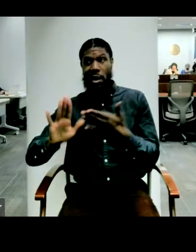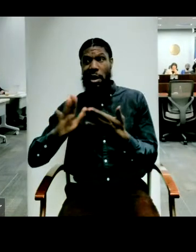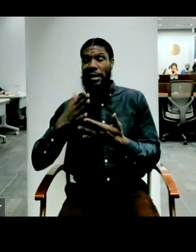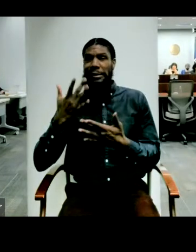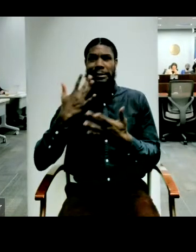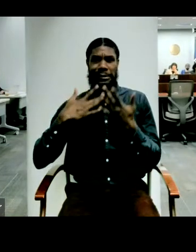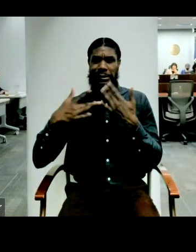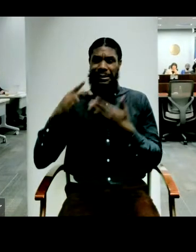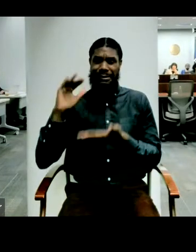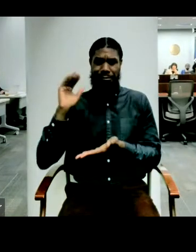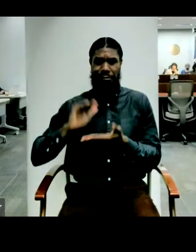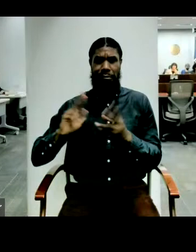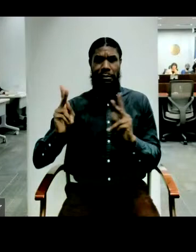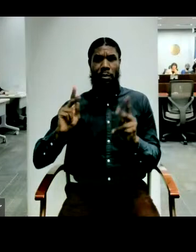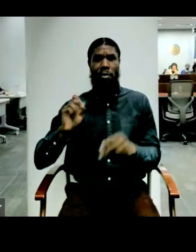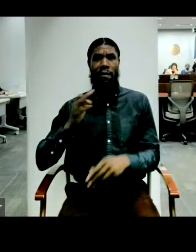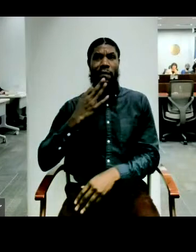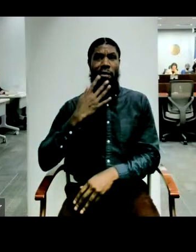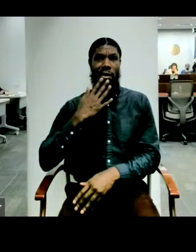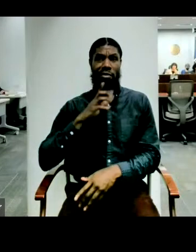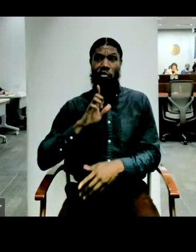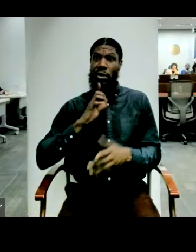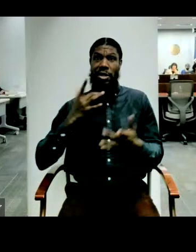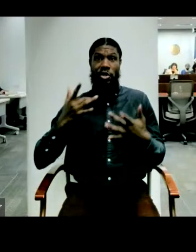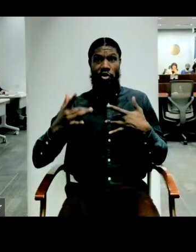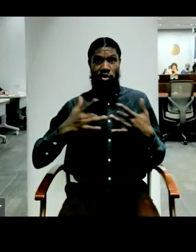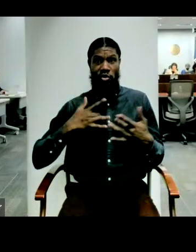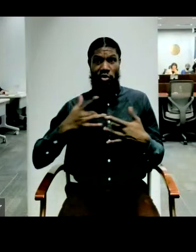Very concerning to me, very few people of color who are male,